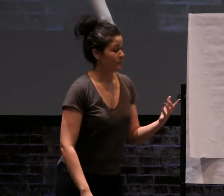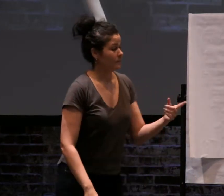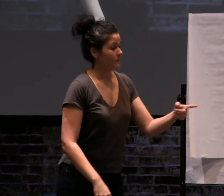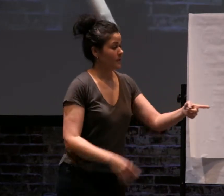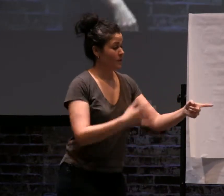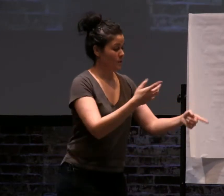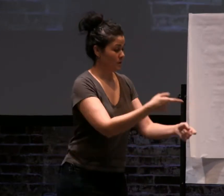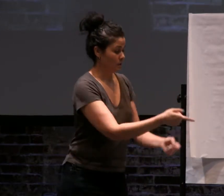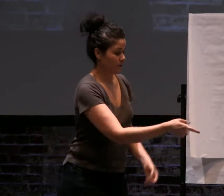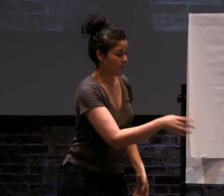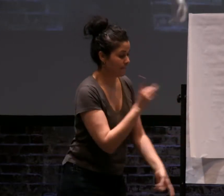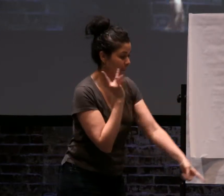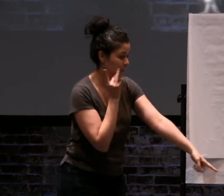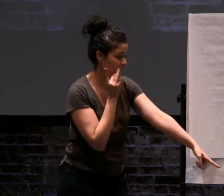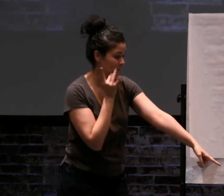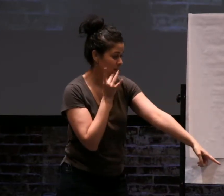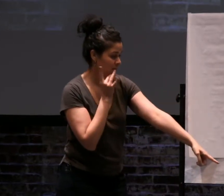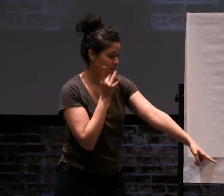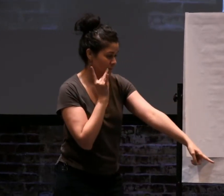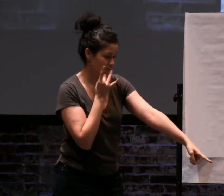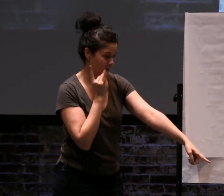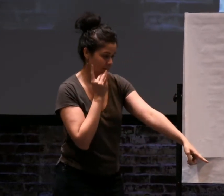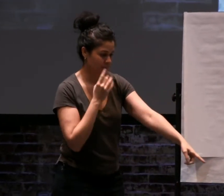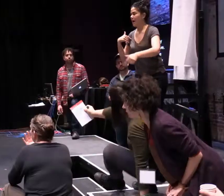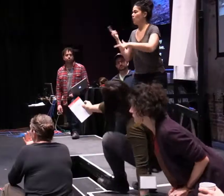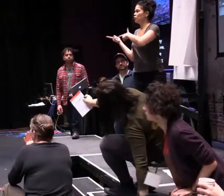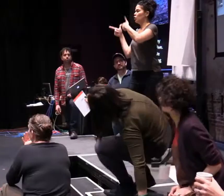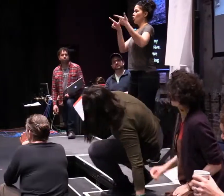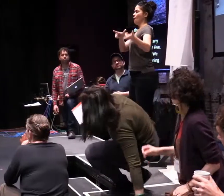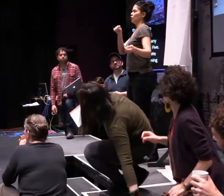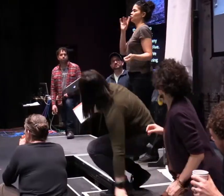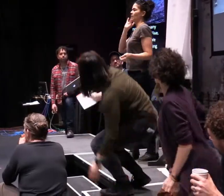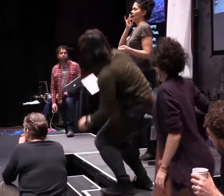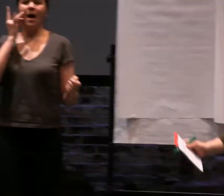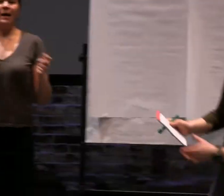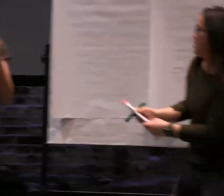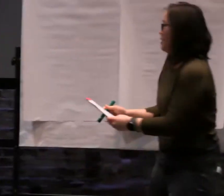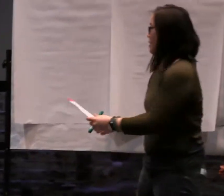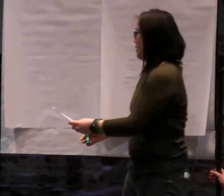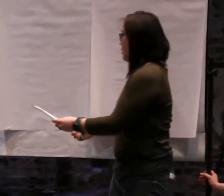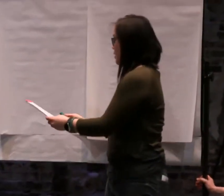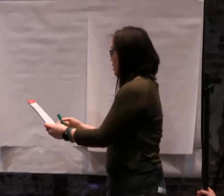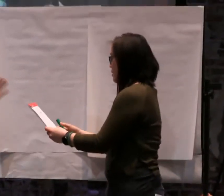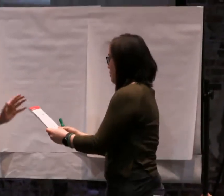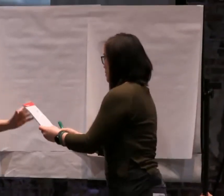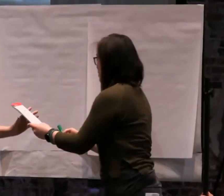for continued brainstorming. Patty? I'd like to turn it over to Patty now,